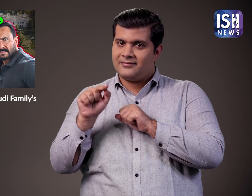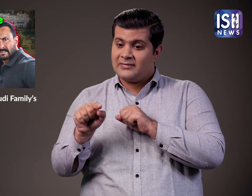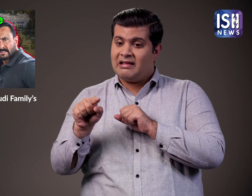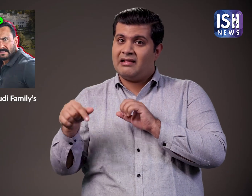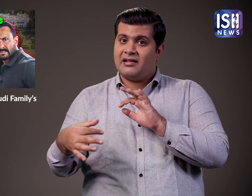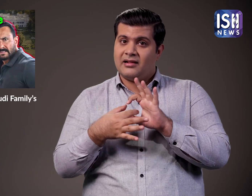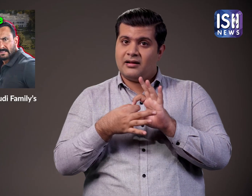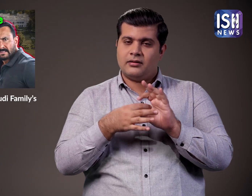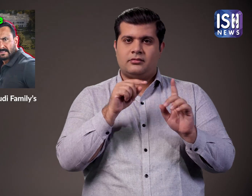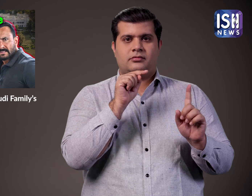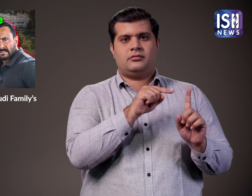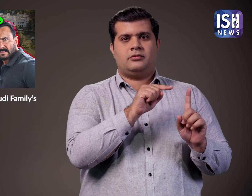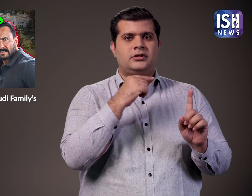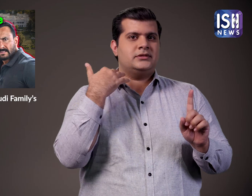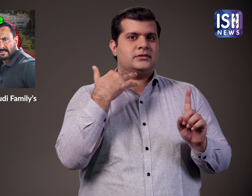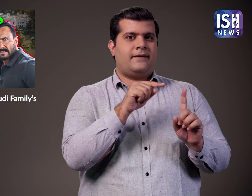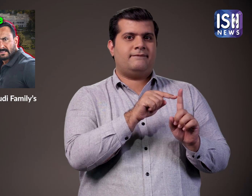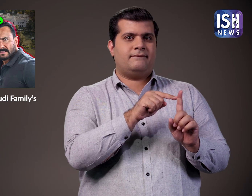Once such property of Saif is enemy property.